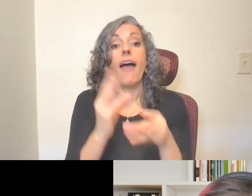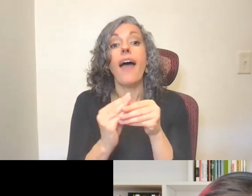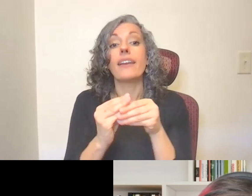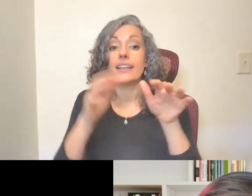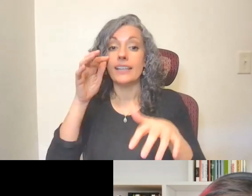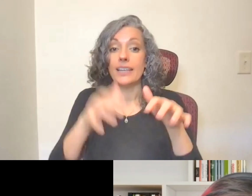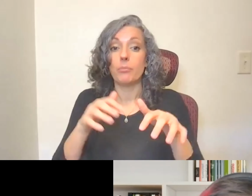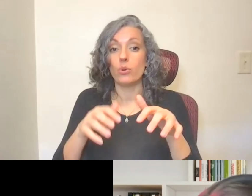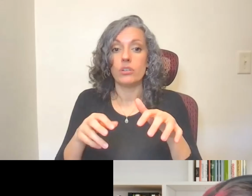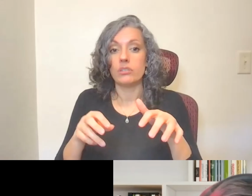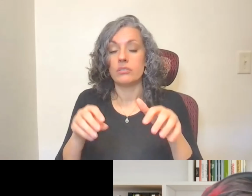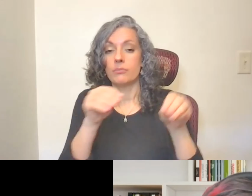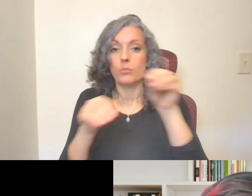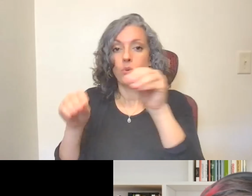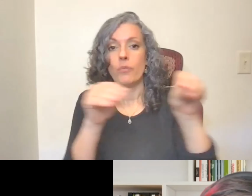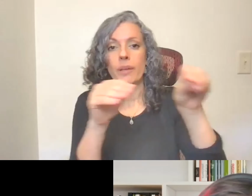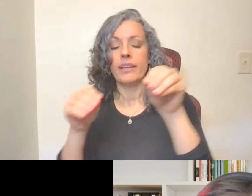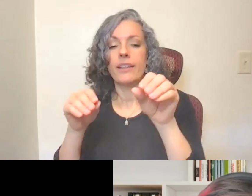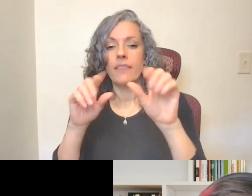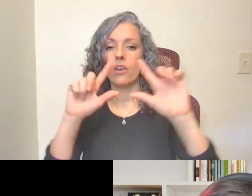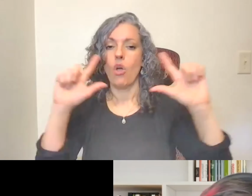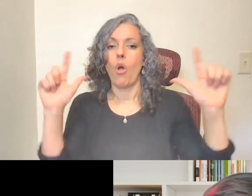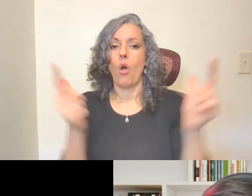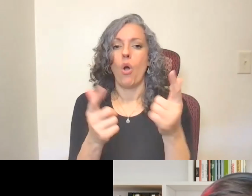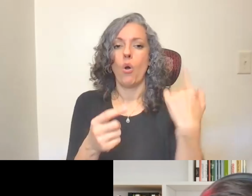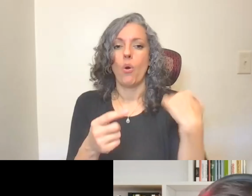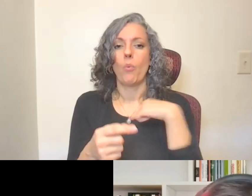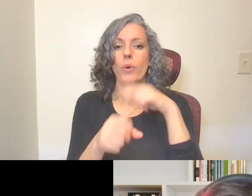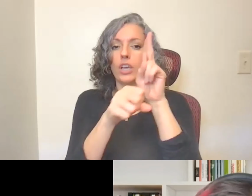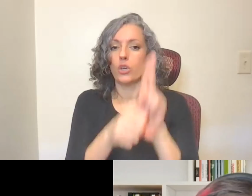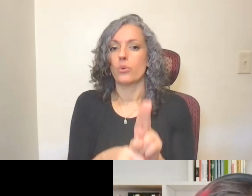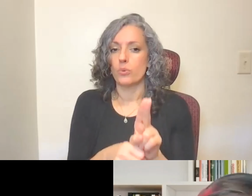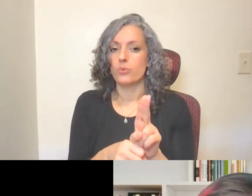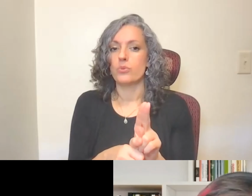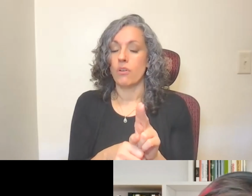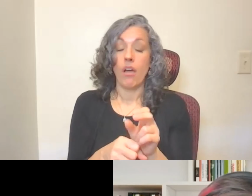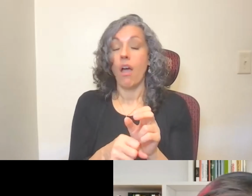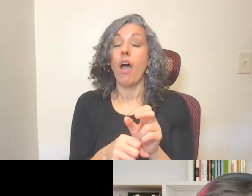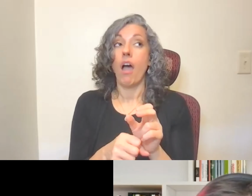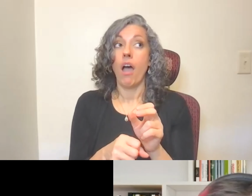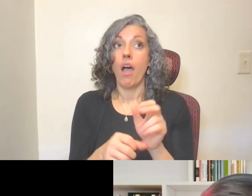component, then all the components that we were using were all of a sudden had the keyboard...